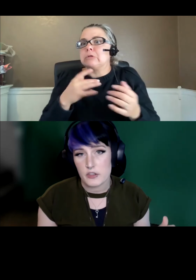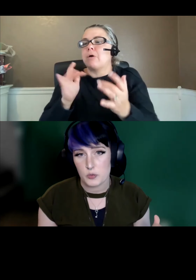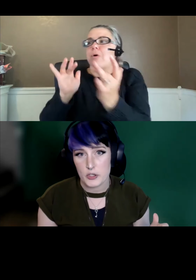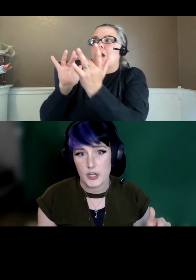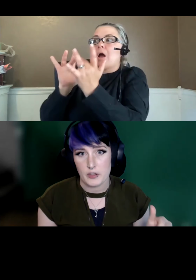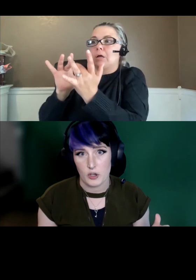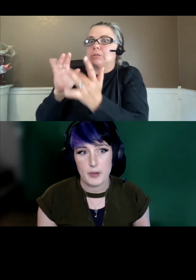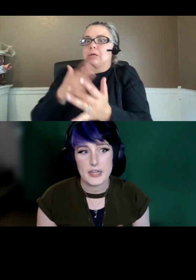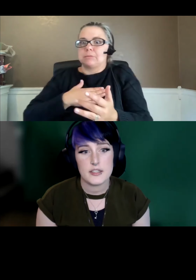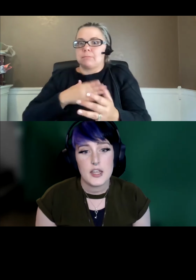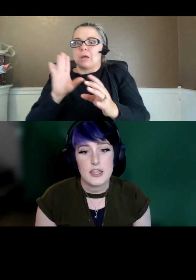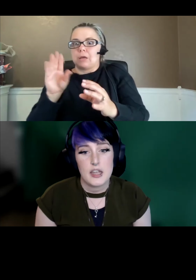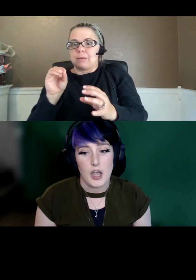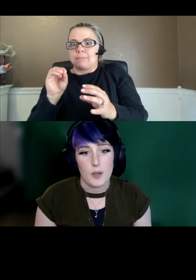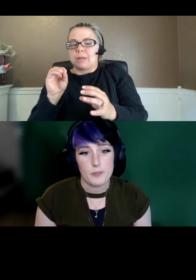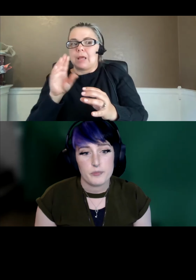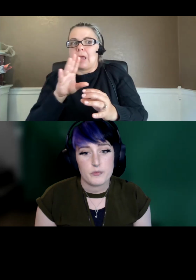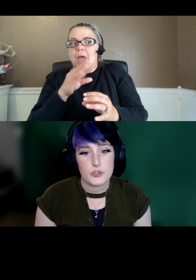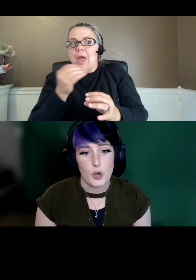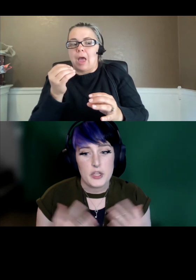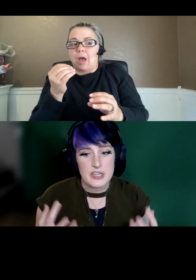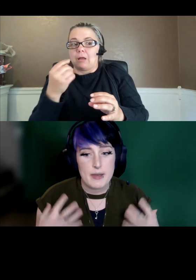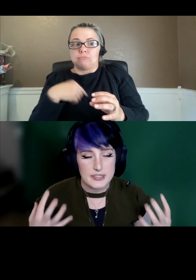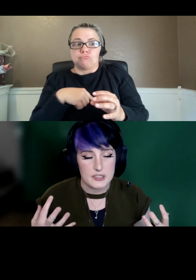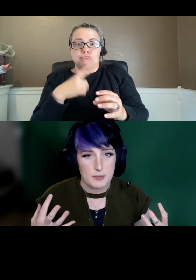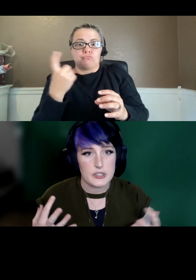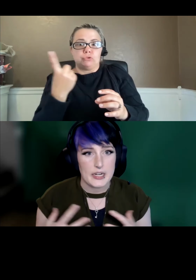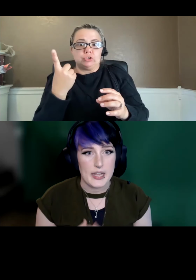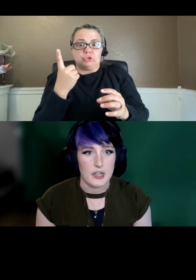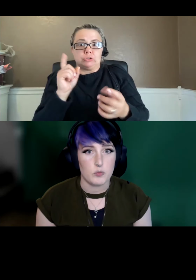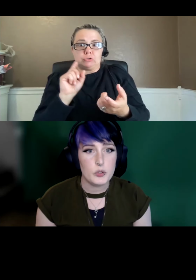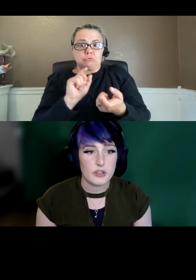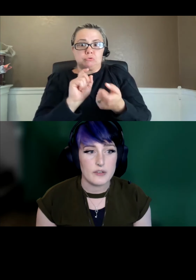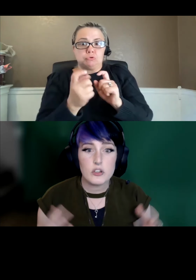of the switch in the code base. So when you think about accessibility at a root level